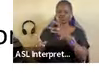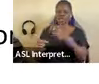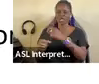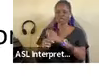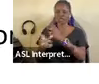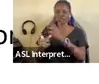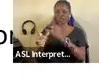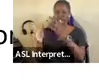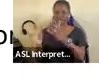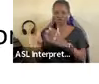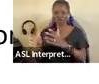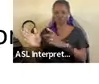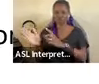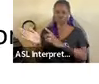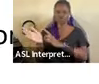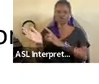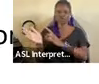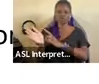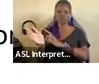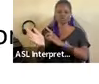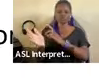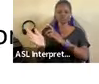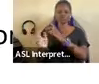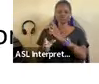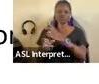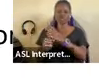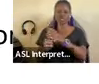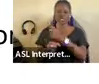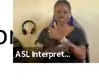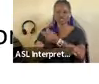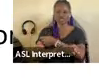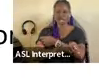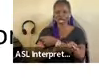for vaccines and they will, in many cases, go to their providers for